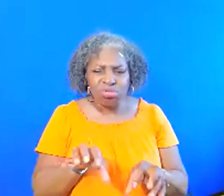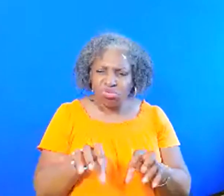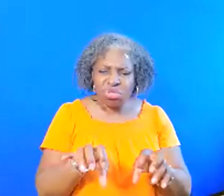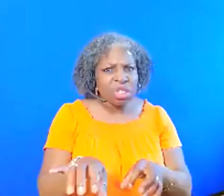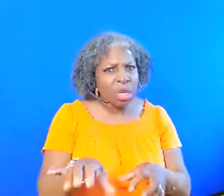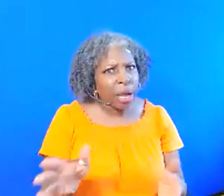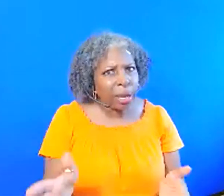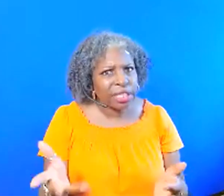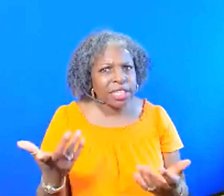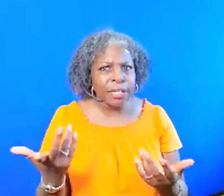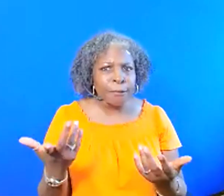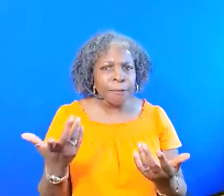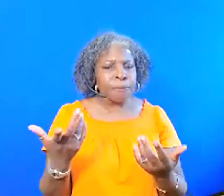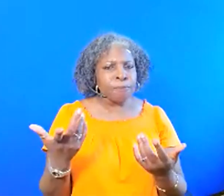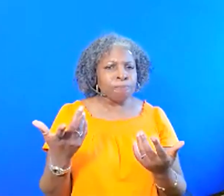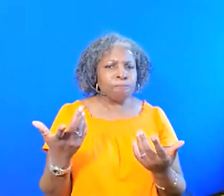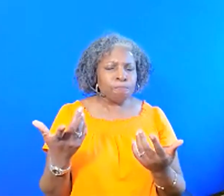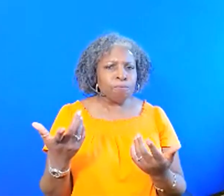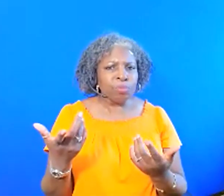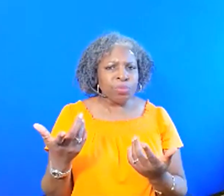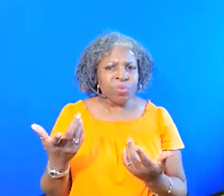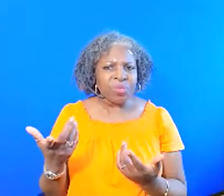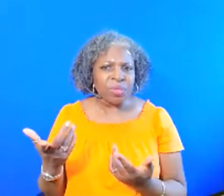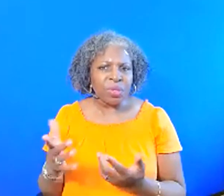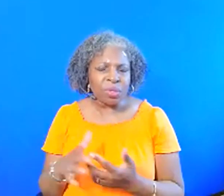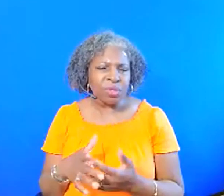necessarily just pristine ecosystems, they're something that we actually